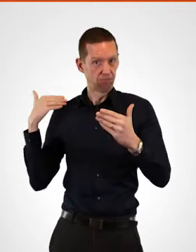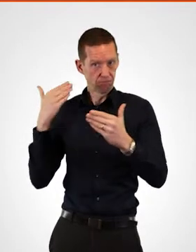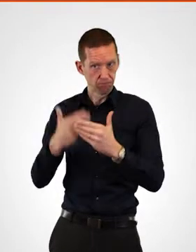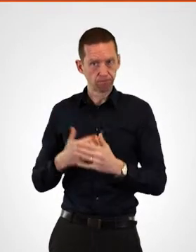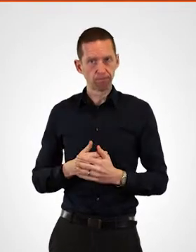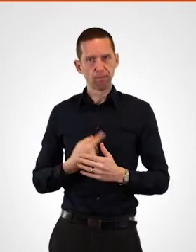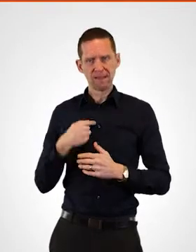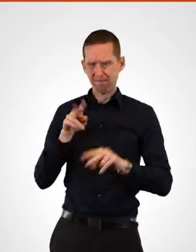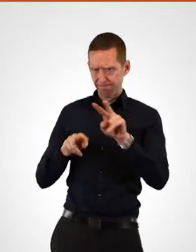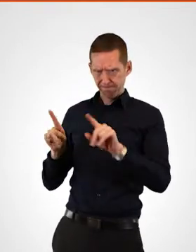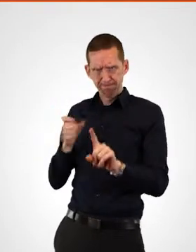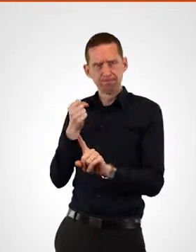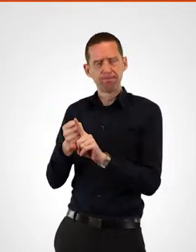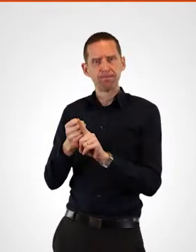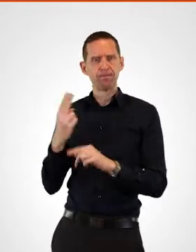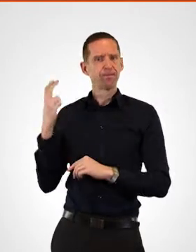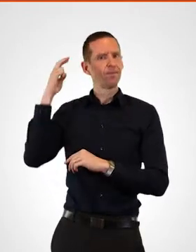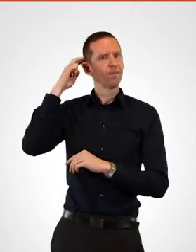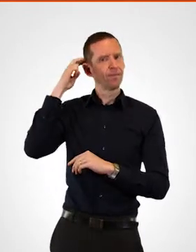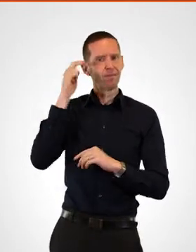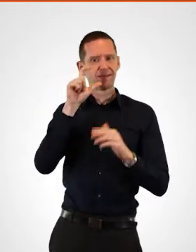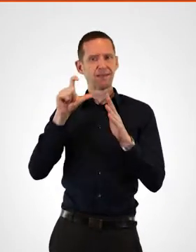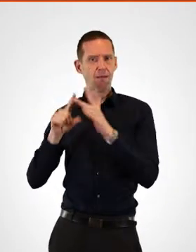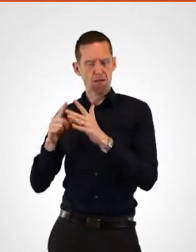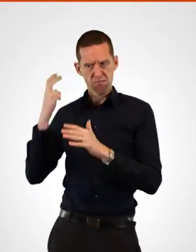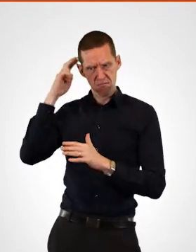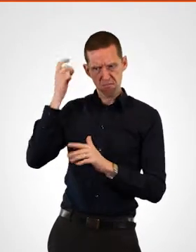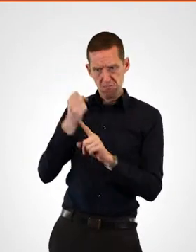and that is looking at the impact of cochlear implants on literacy.